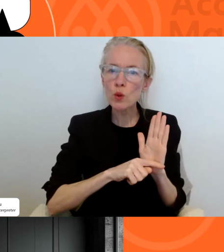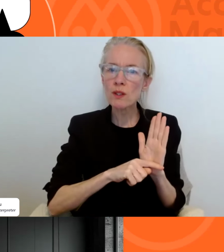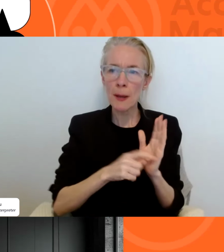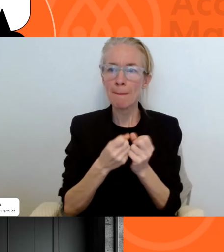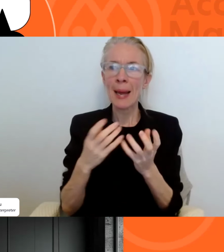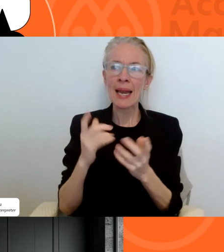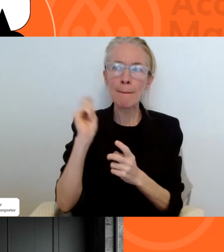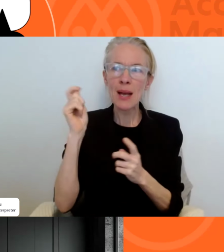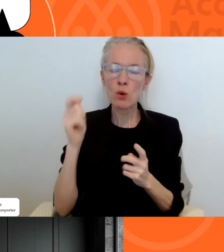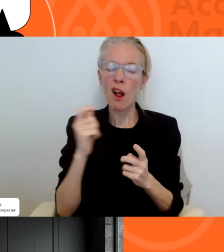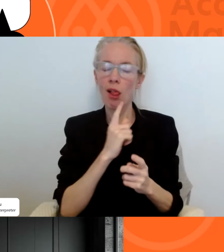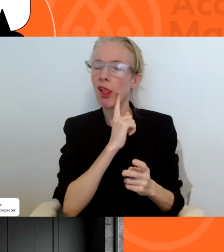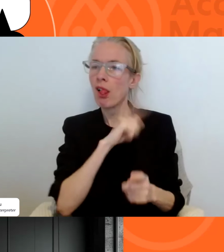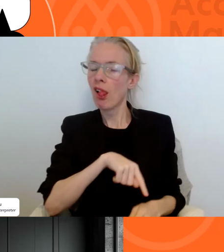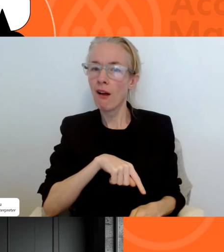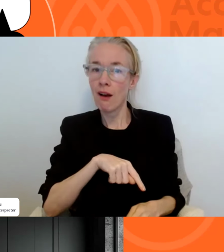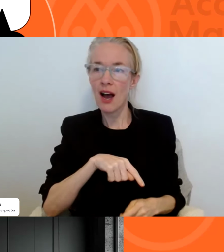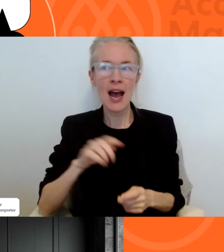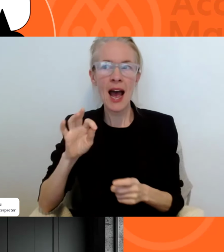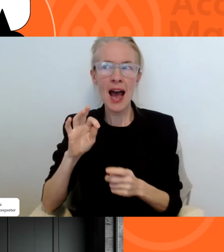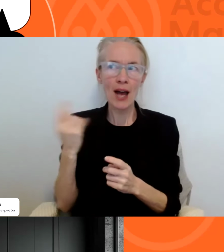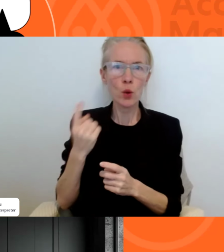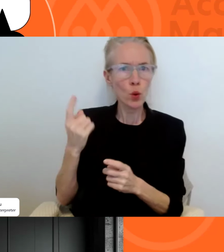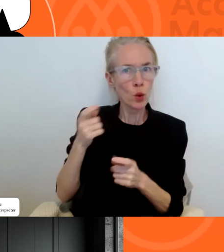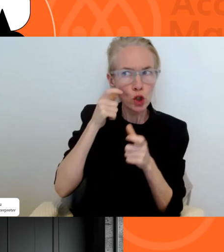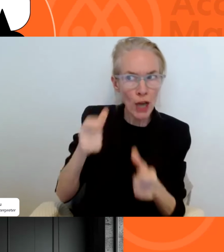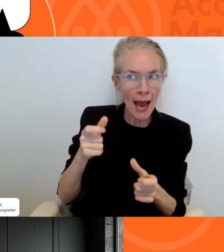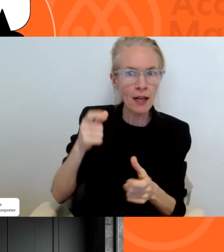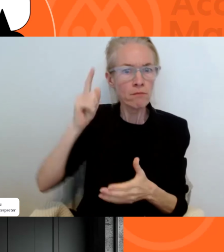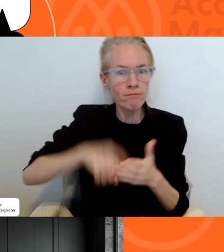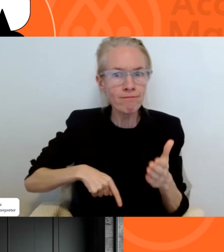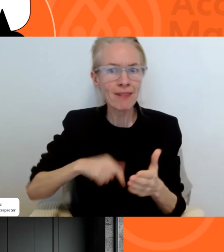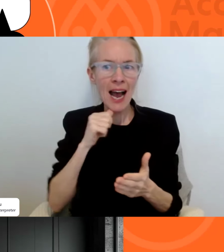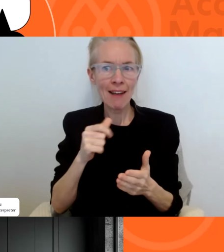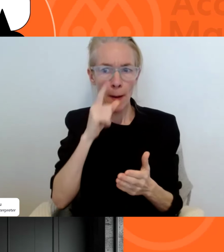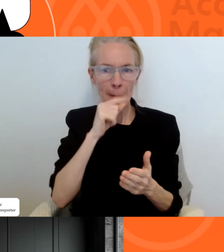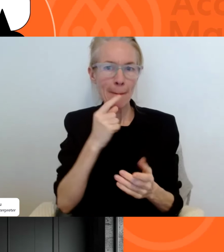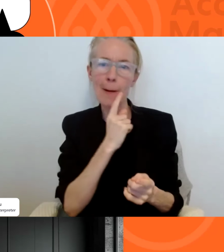or they might be avoided. So to finalise, I don't want to -- I